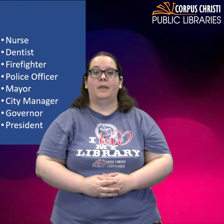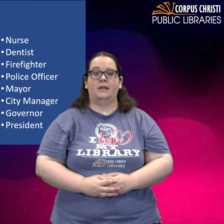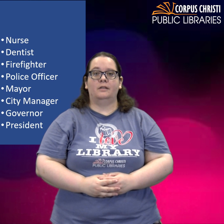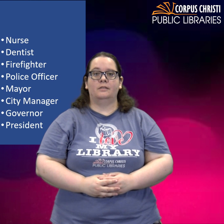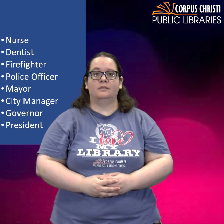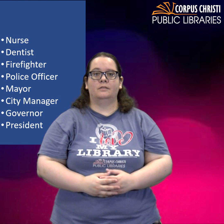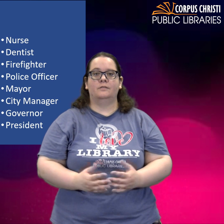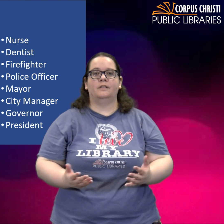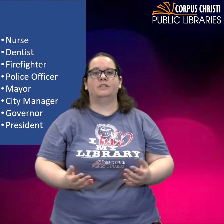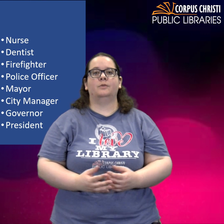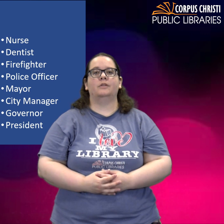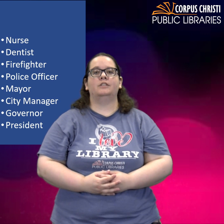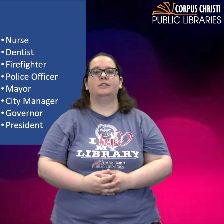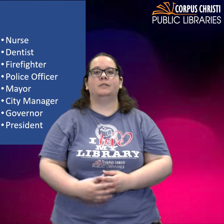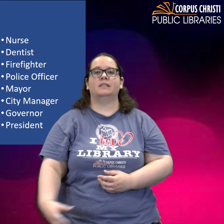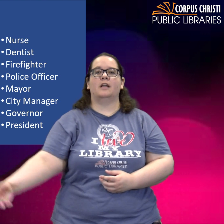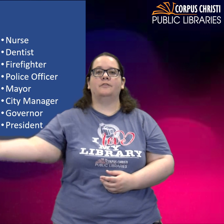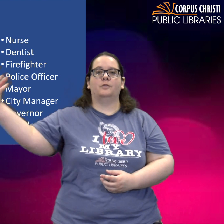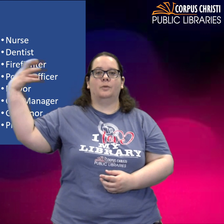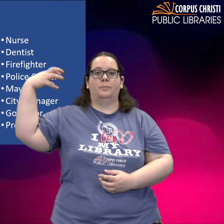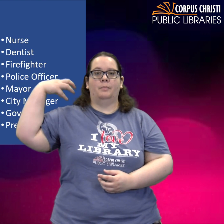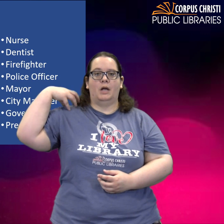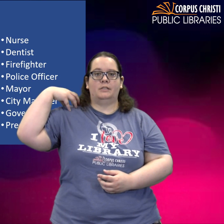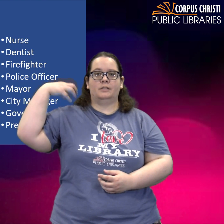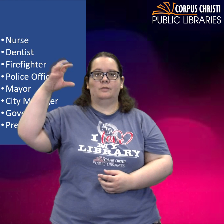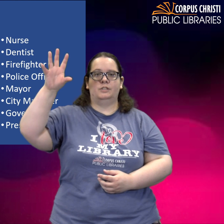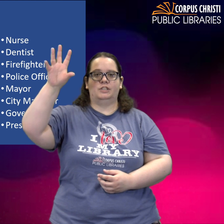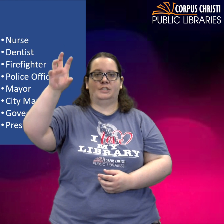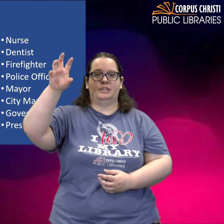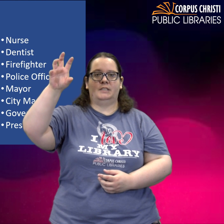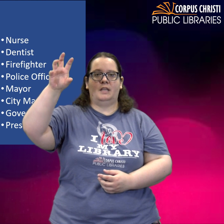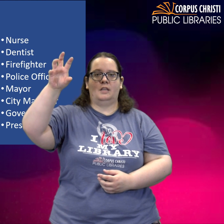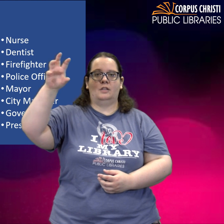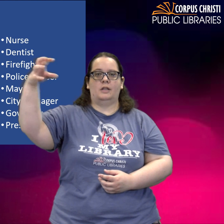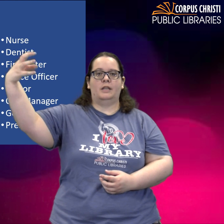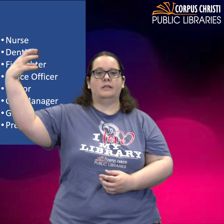Mayor, for this, we're going to use the sign for boss which is to just take a clawed hand